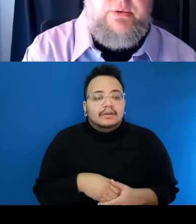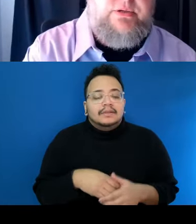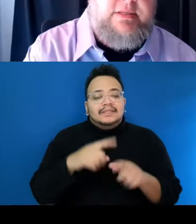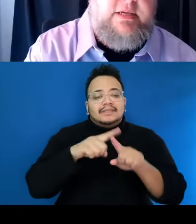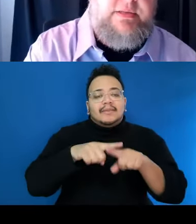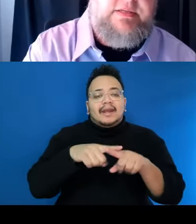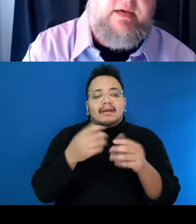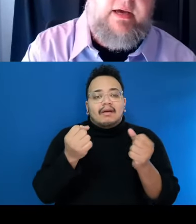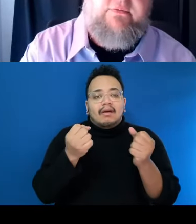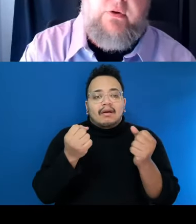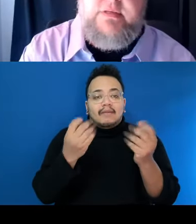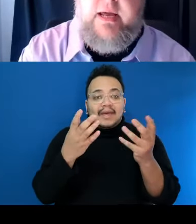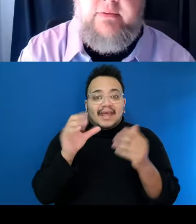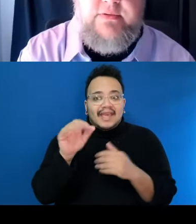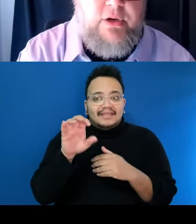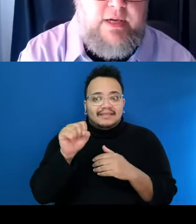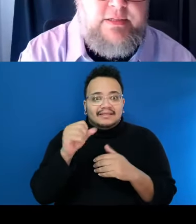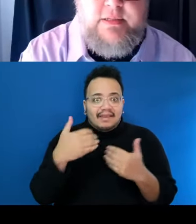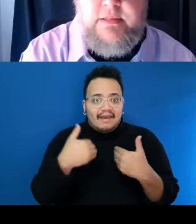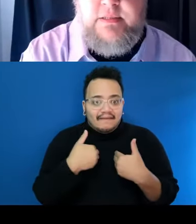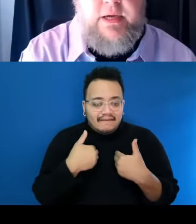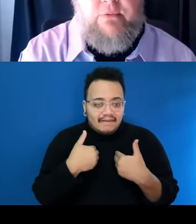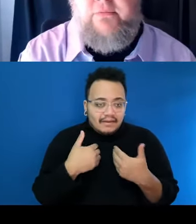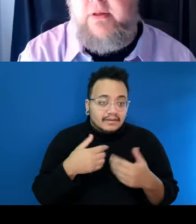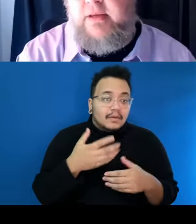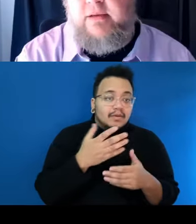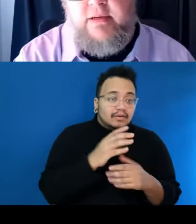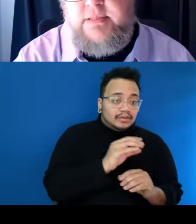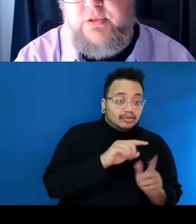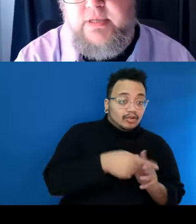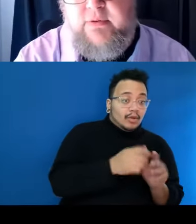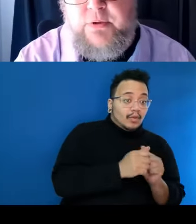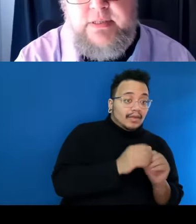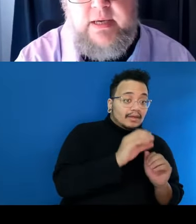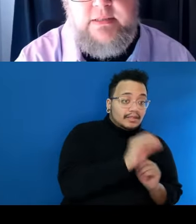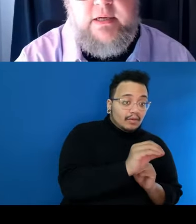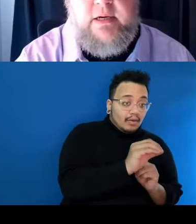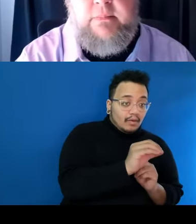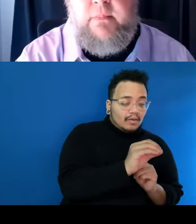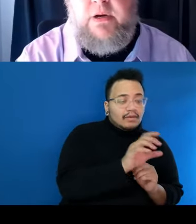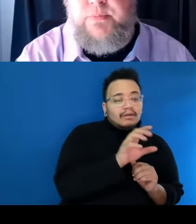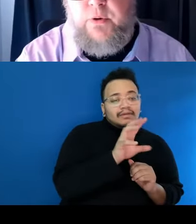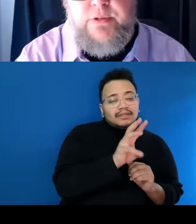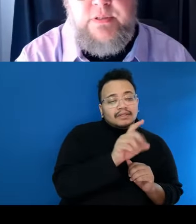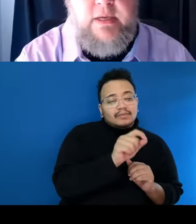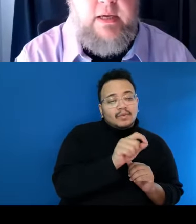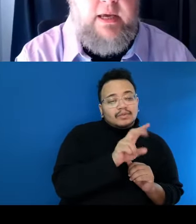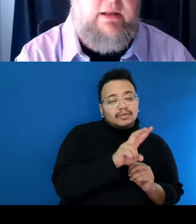So, as you can see on the slide, folks that have zero ACEs, roughly six or 7% are smokers.